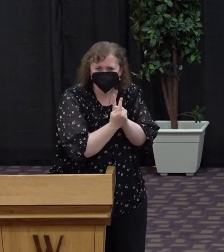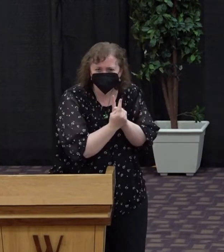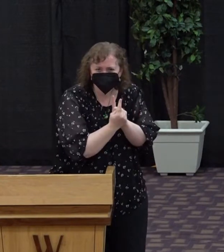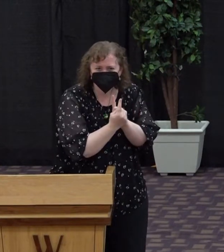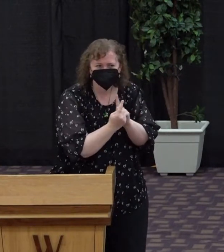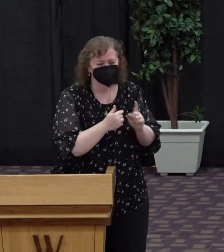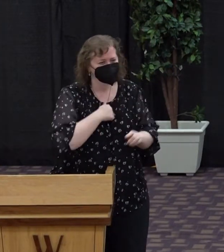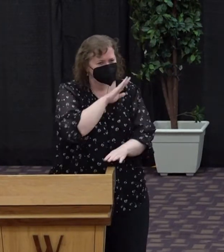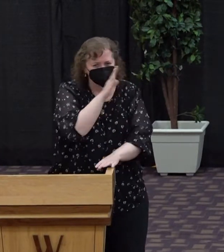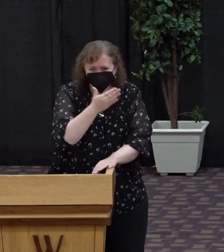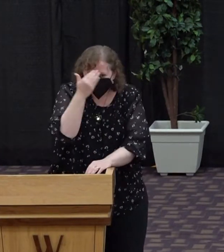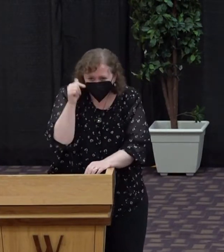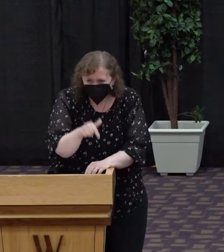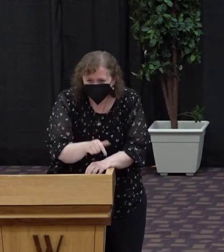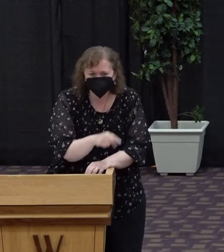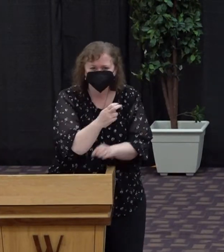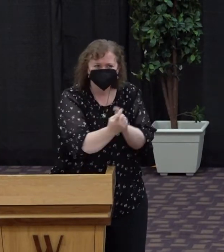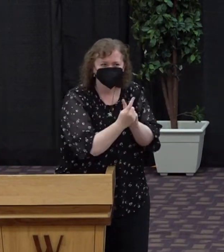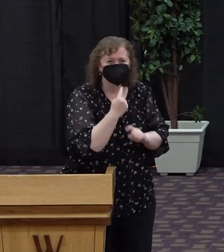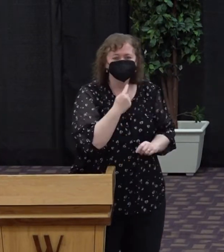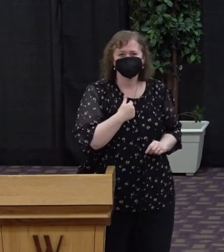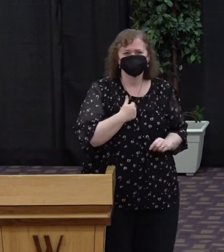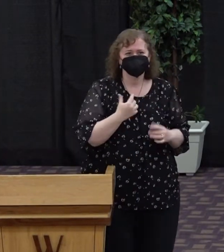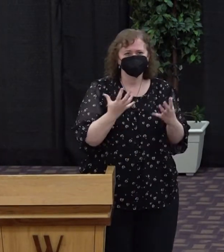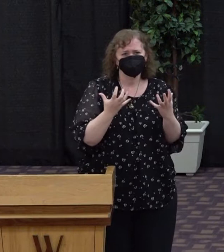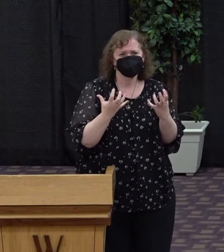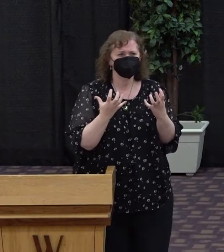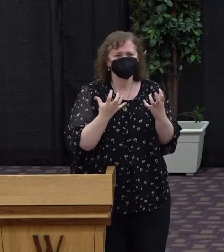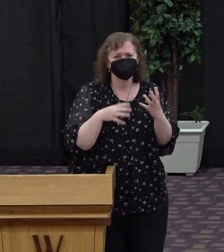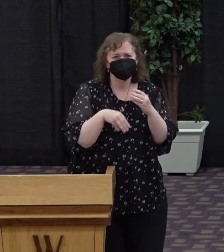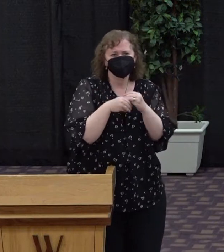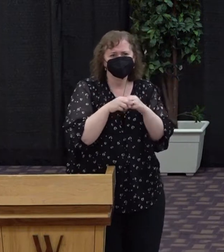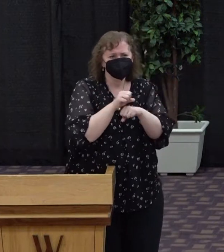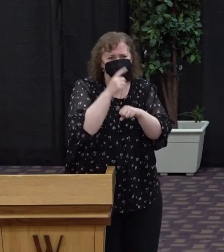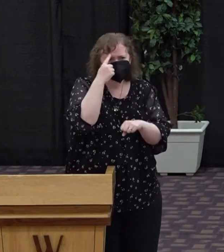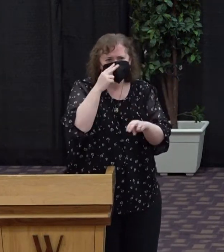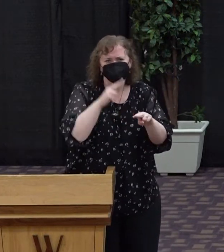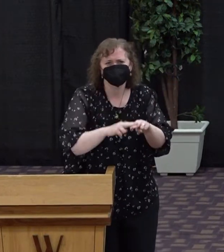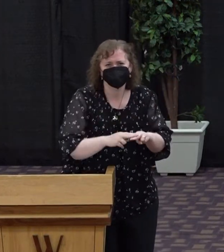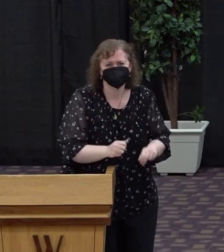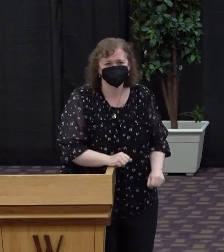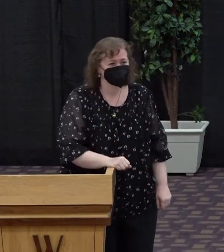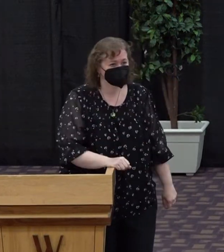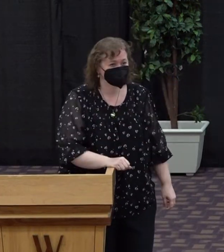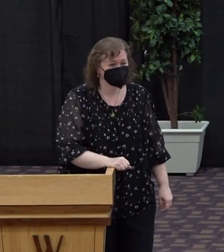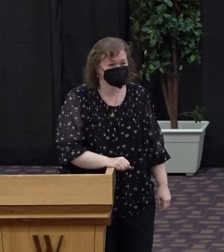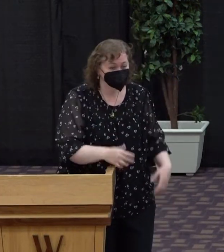And they were excited. They would come up to me, and I will never forget this moment, when they said they wanted